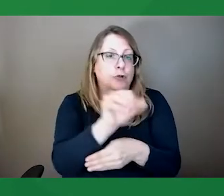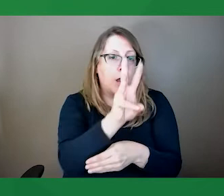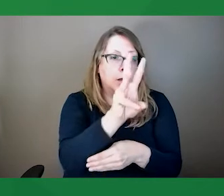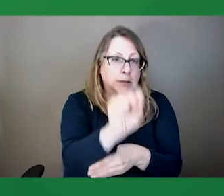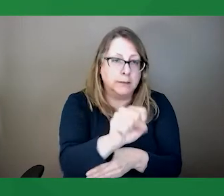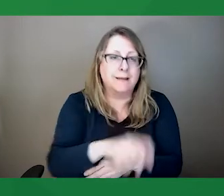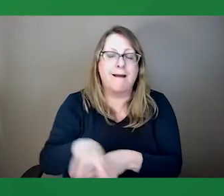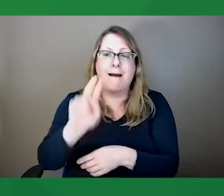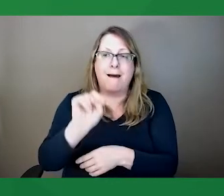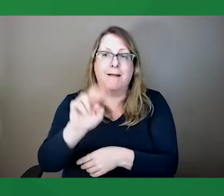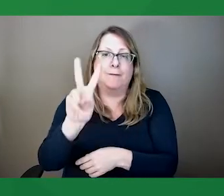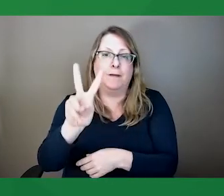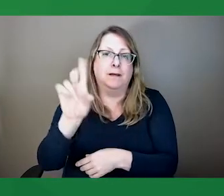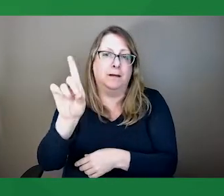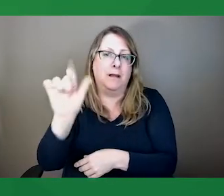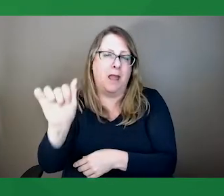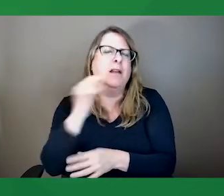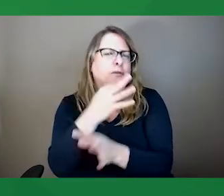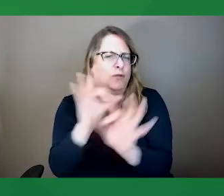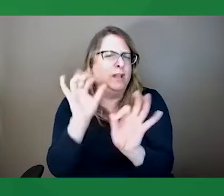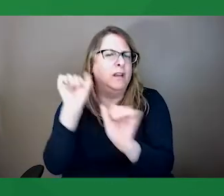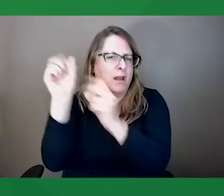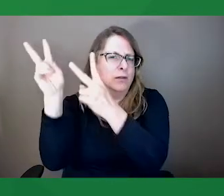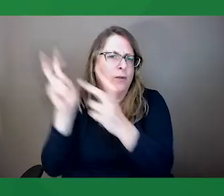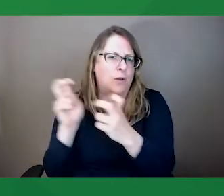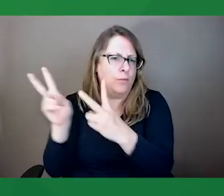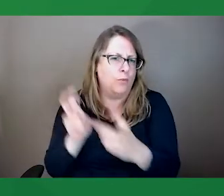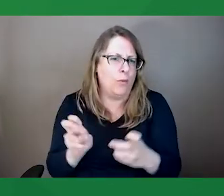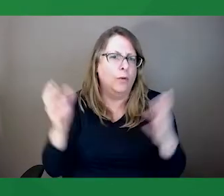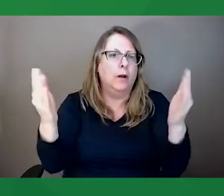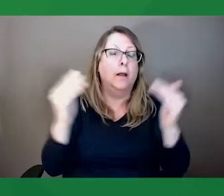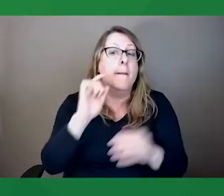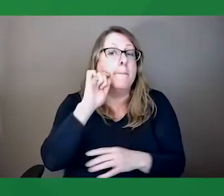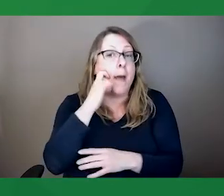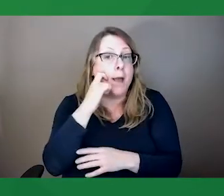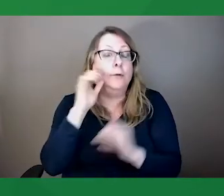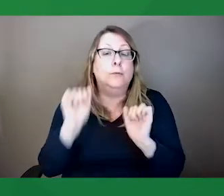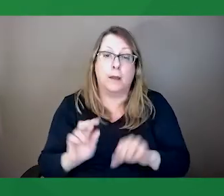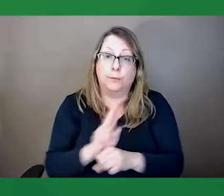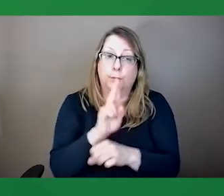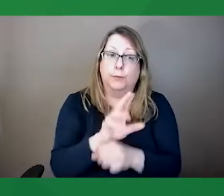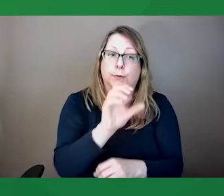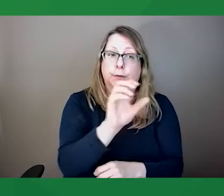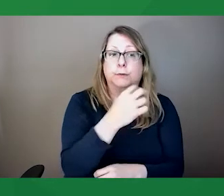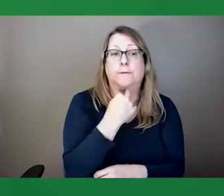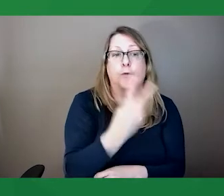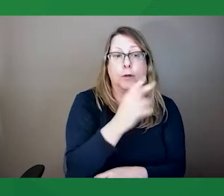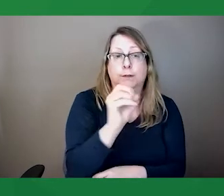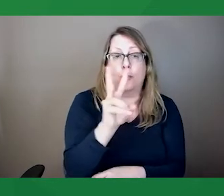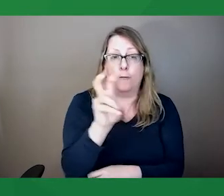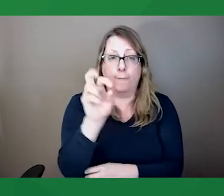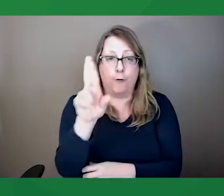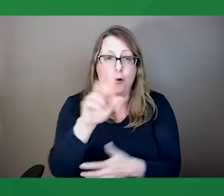If you are using a Mac operating system, I encourage you to use a voiceover, which is quite good.